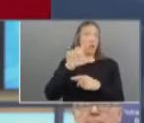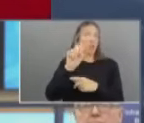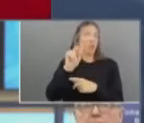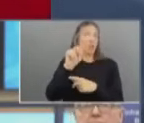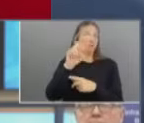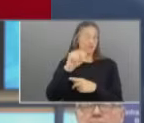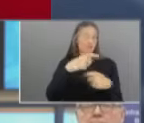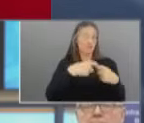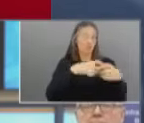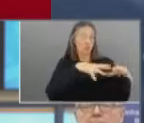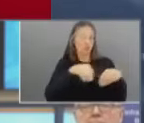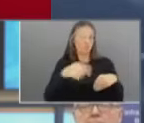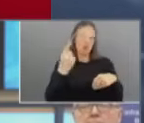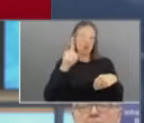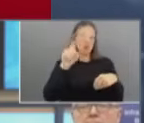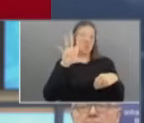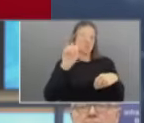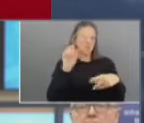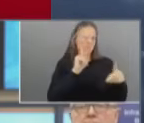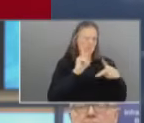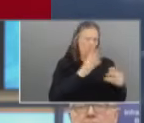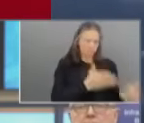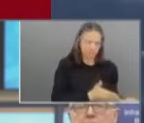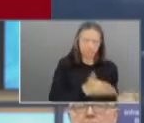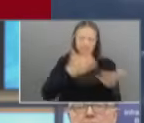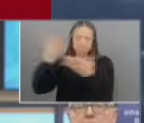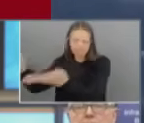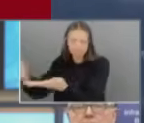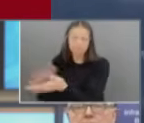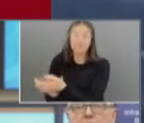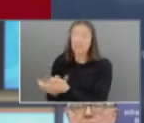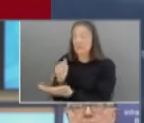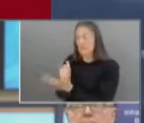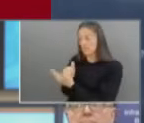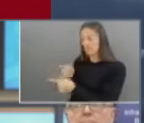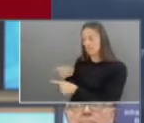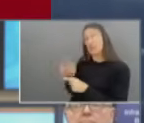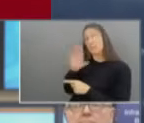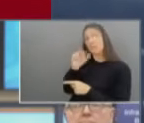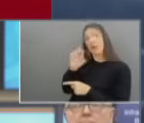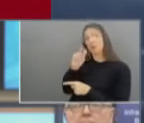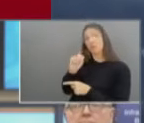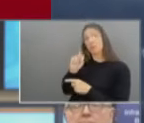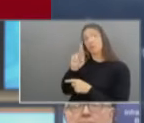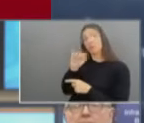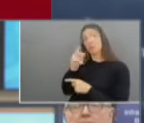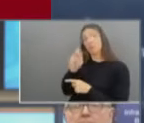OUR TEAM YESTERDAY EVACUATED ABOUT 150 PEOPLE FROM HOTELS IN LONDON THAT WERE WITHOUT POWER.